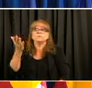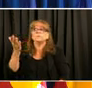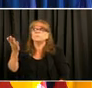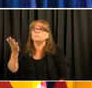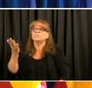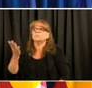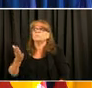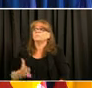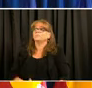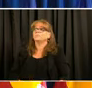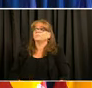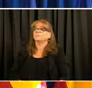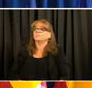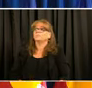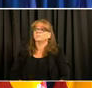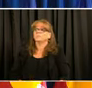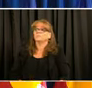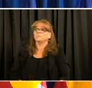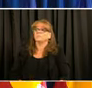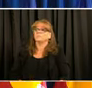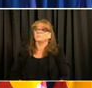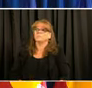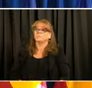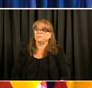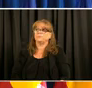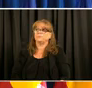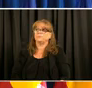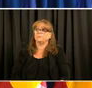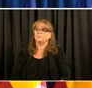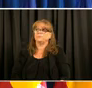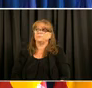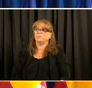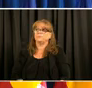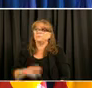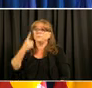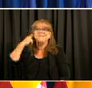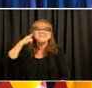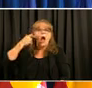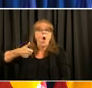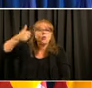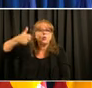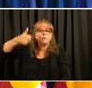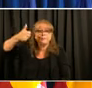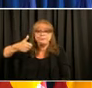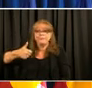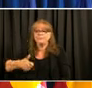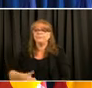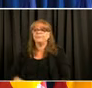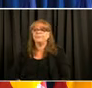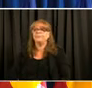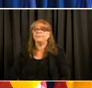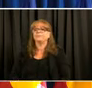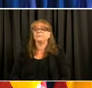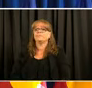hello